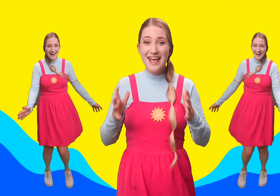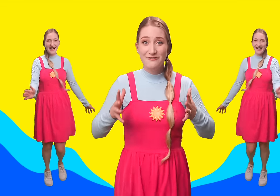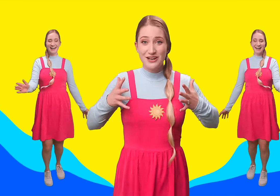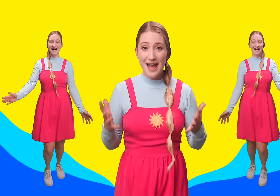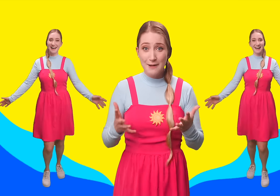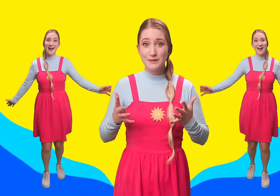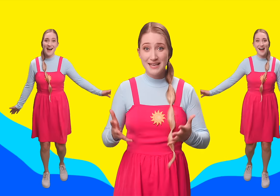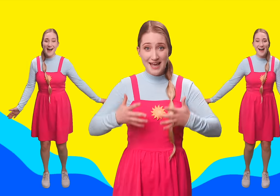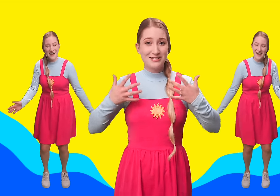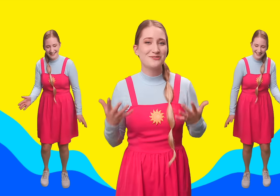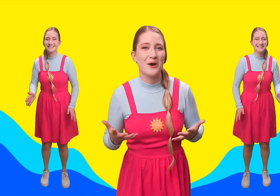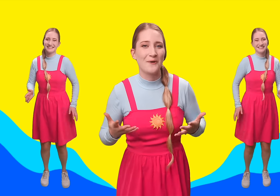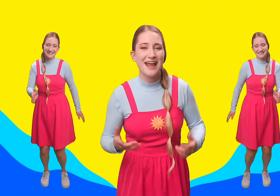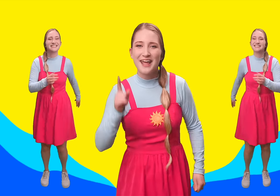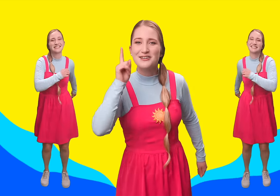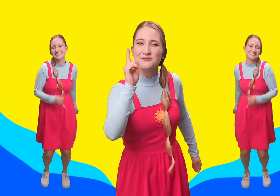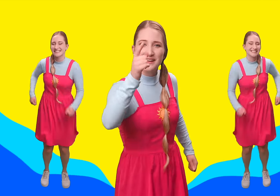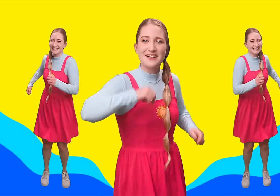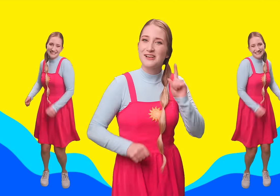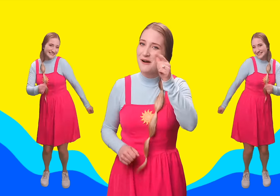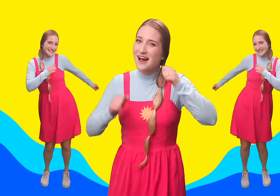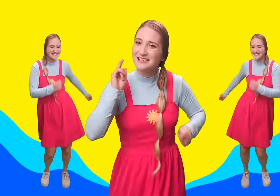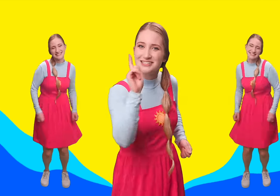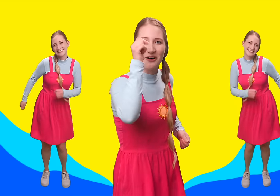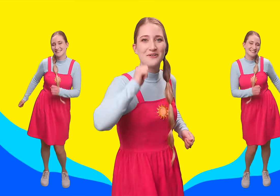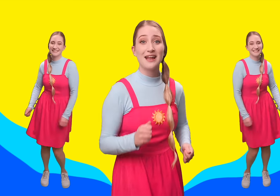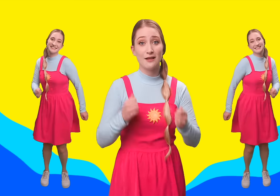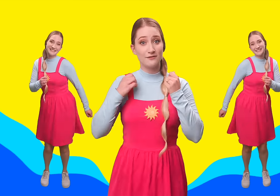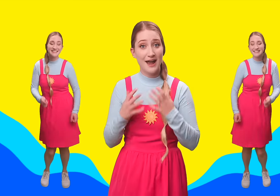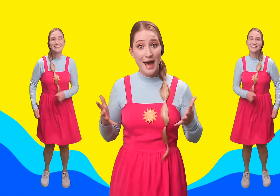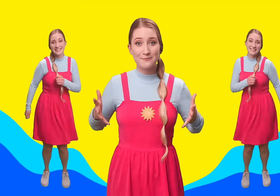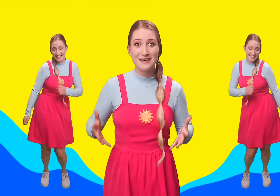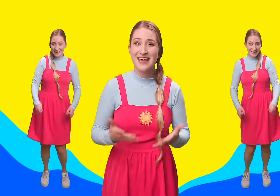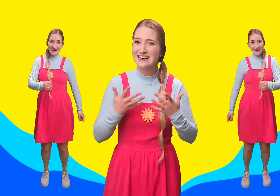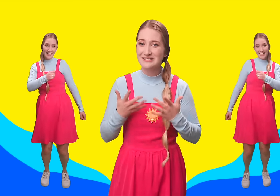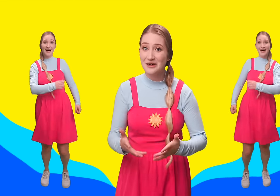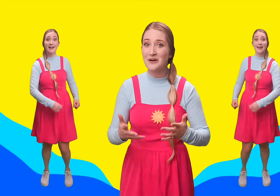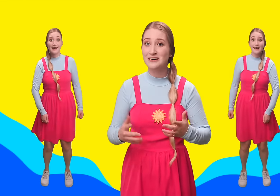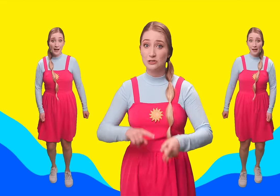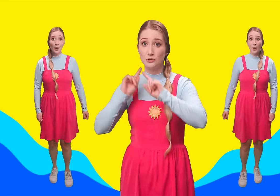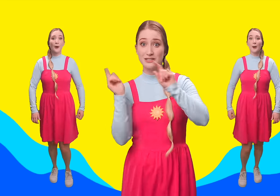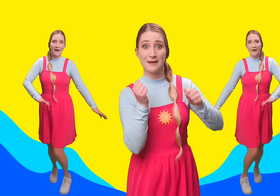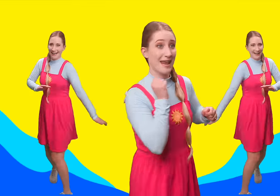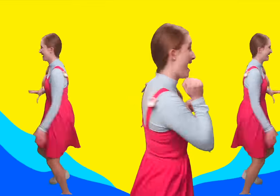If you're happy and you know it, and you really want to show it, If you're happy and you know it, do a spin.